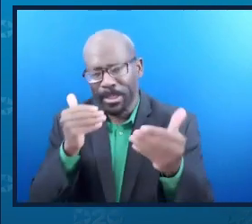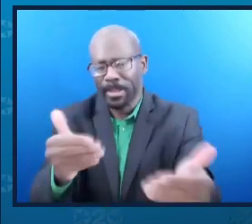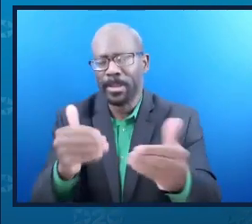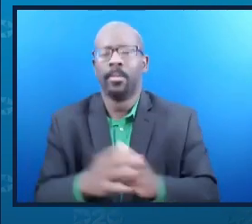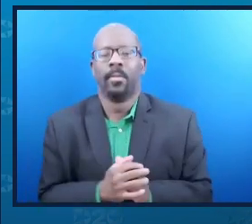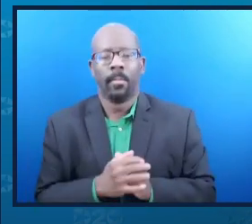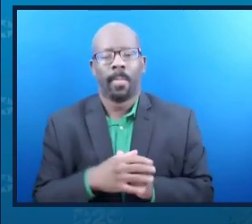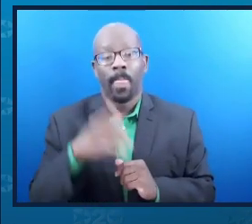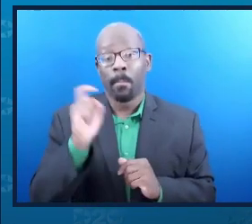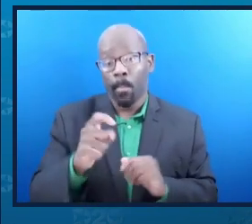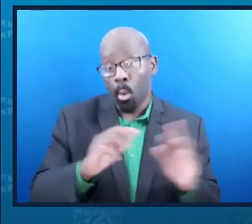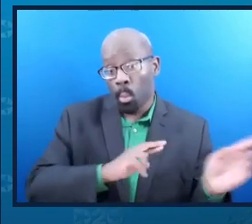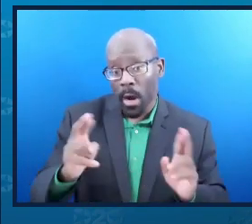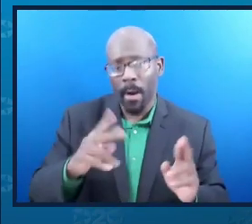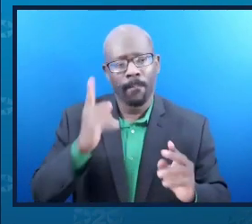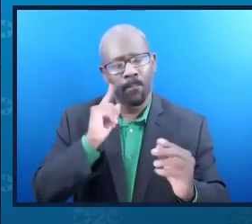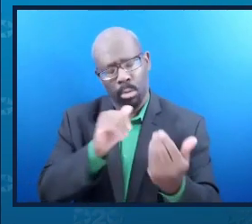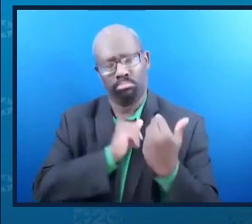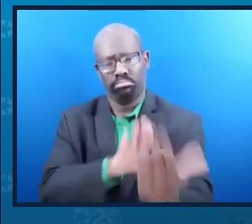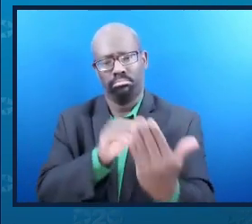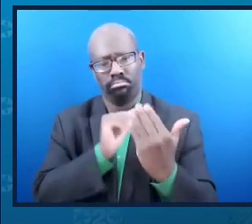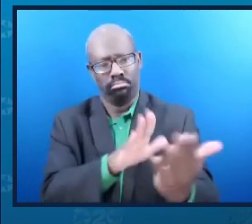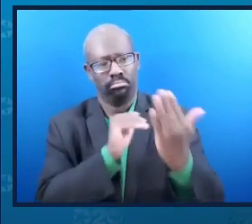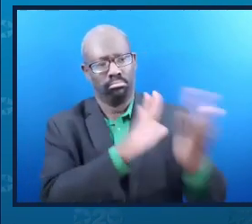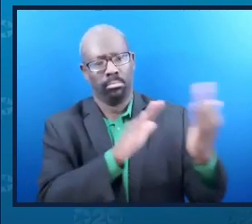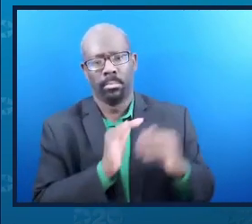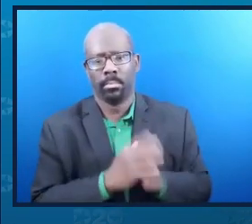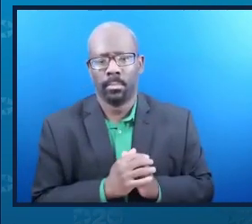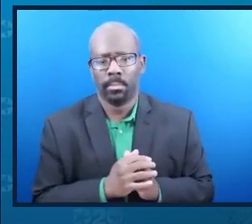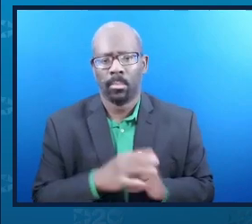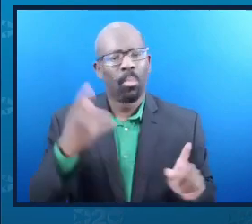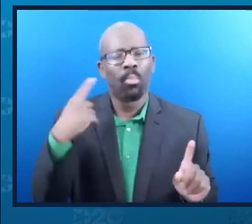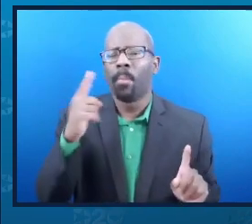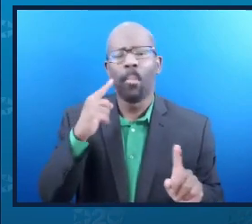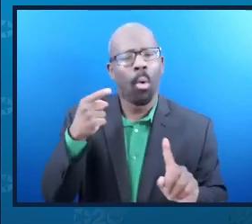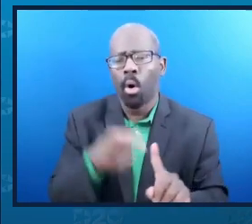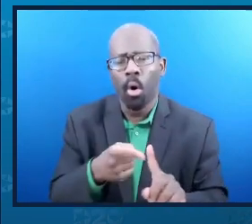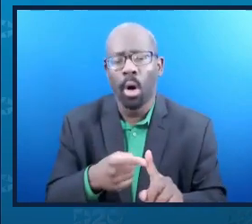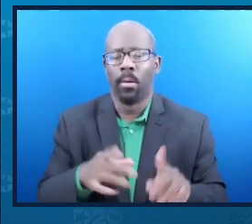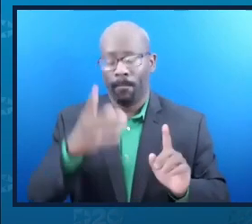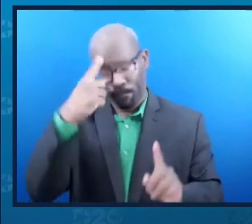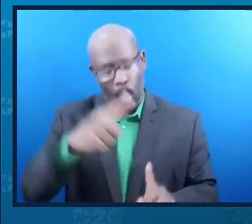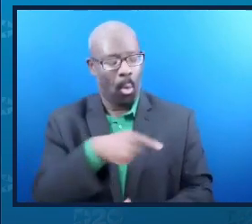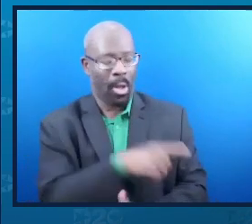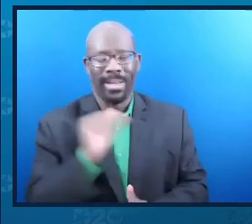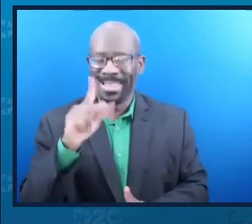A PUNCH FOR THE CHILDREN.